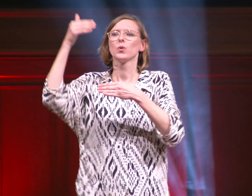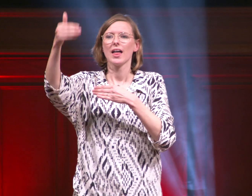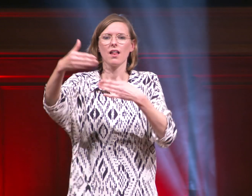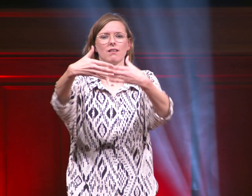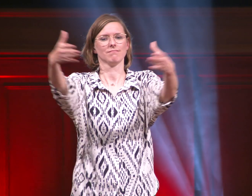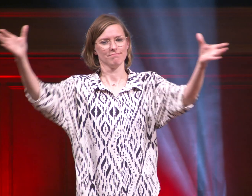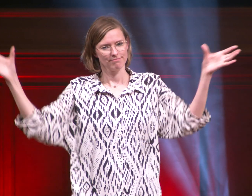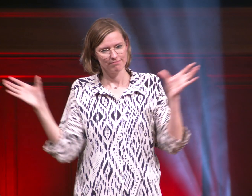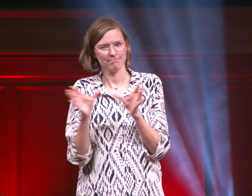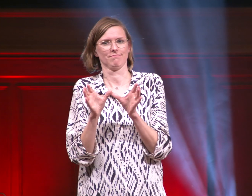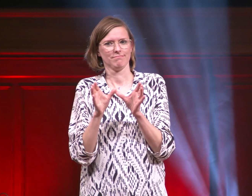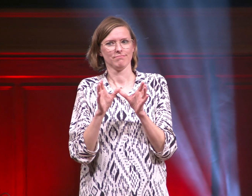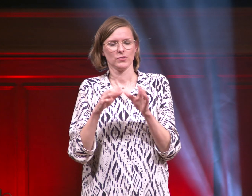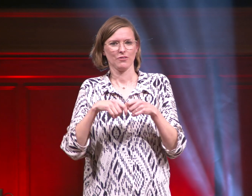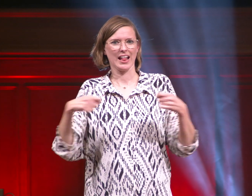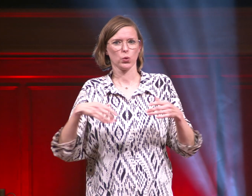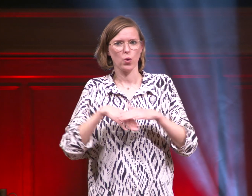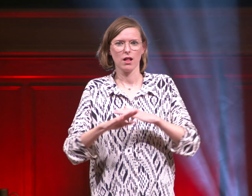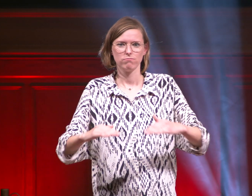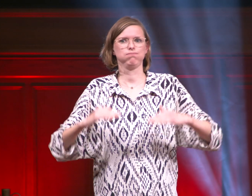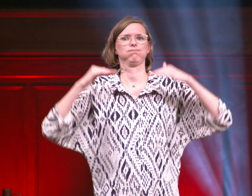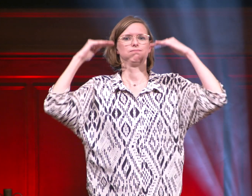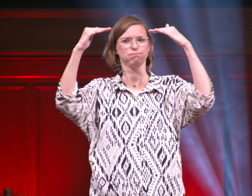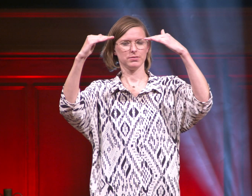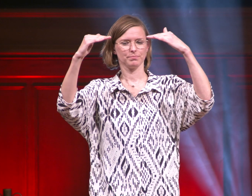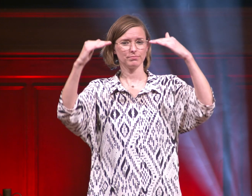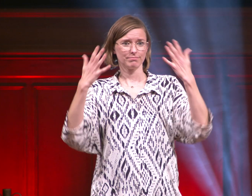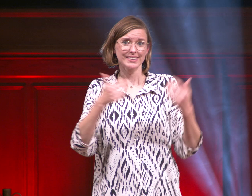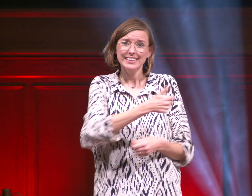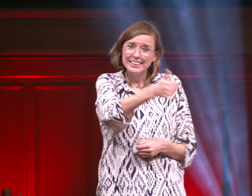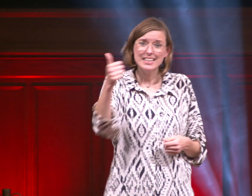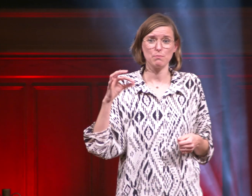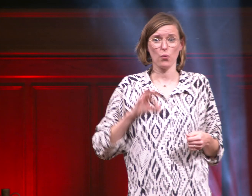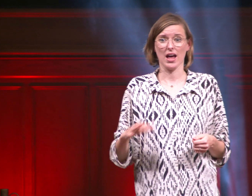can have an influence on the overall quality of your accessibility.